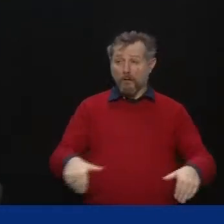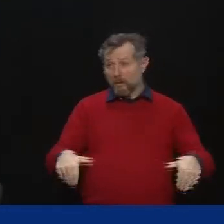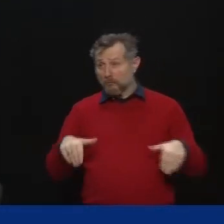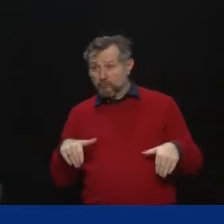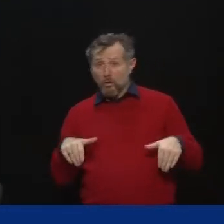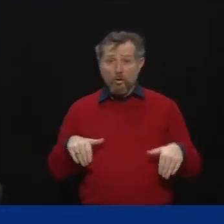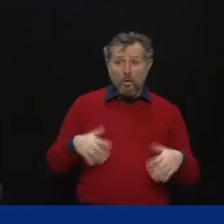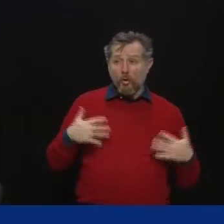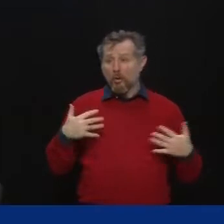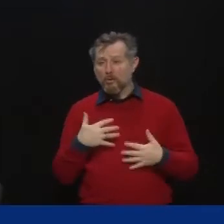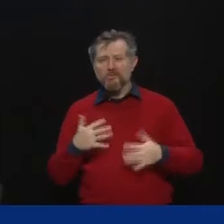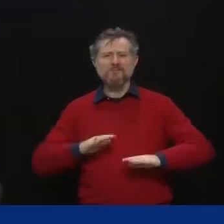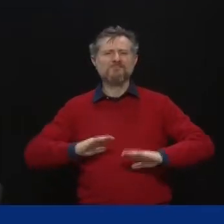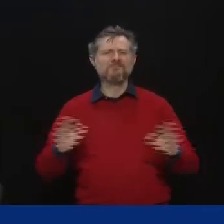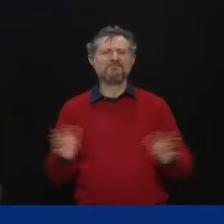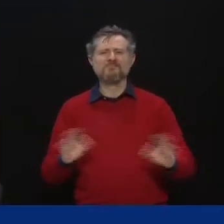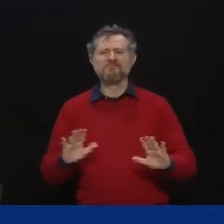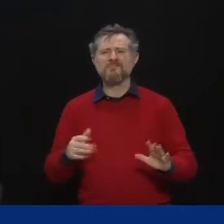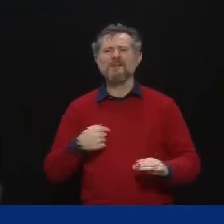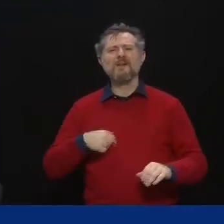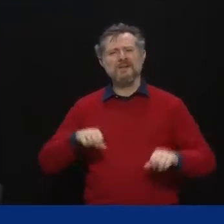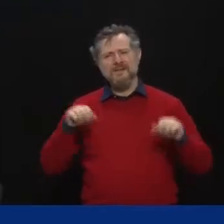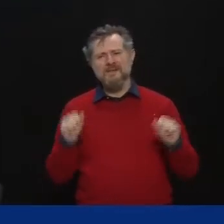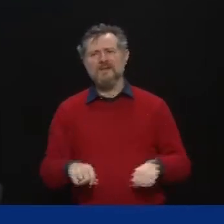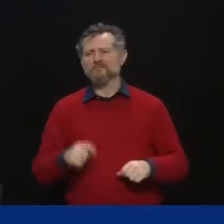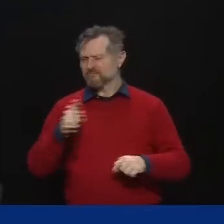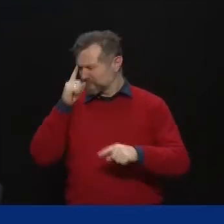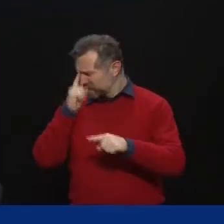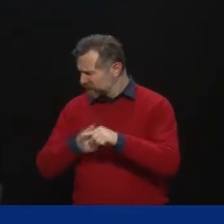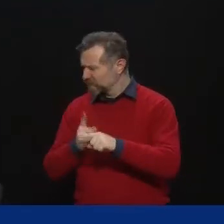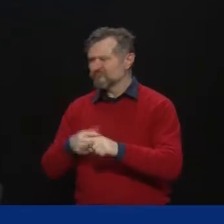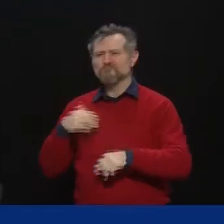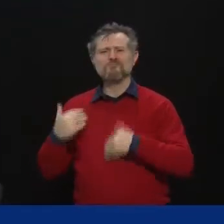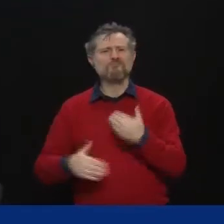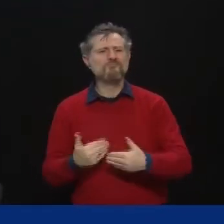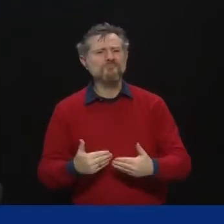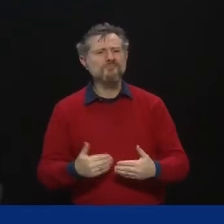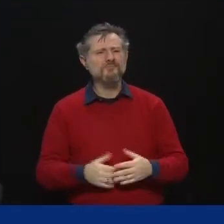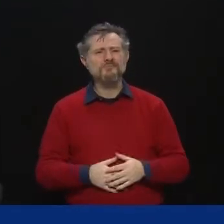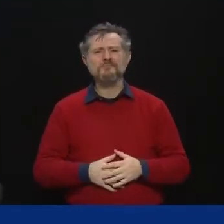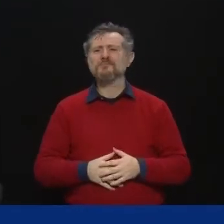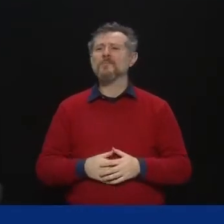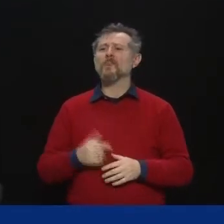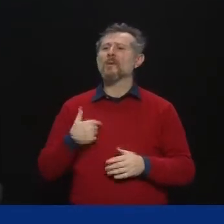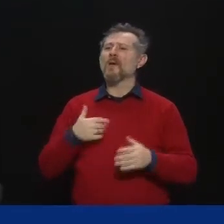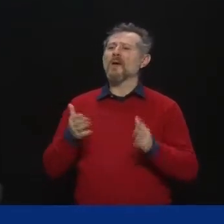WE HAVE BEEN SINCE THE VERY BEGINNING, BUT WE HAVE TO MEET THIS MOMENT WITH ACTION, AND NOT FEAR BUT ALSO JUST LEAN INTO THE STRENGTHS WE KNOW WE HAVE.